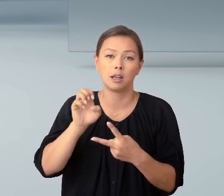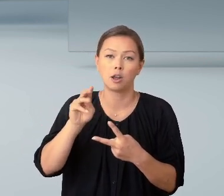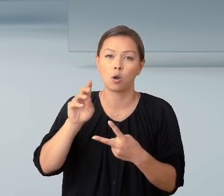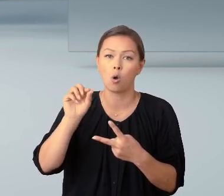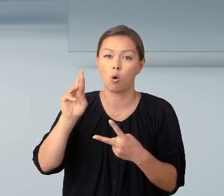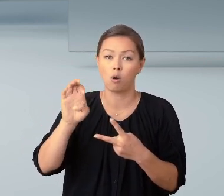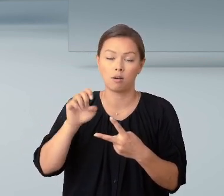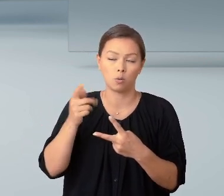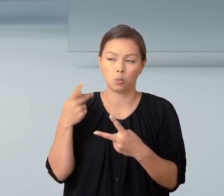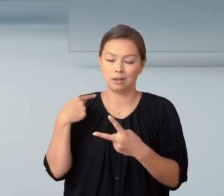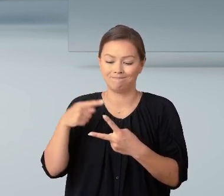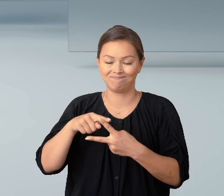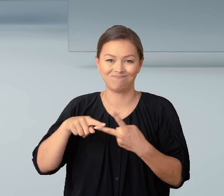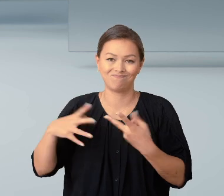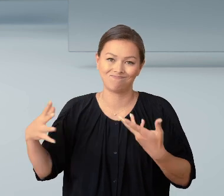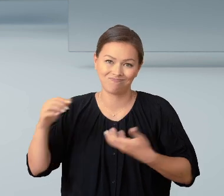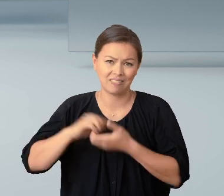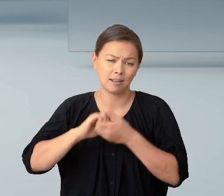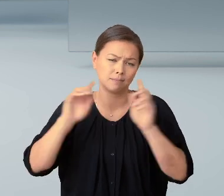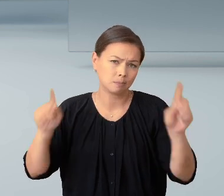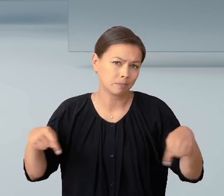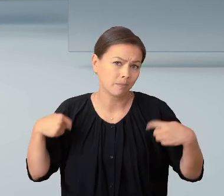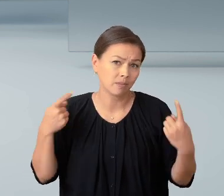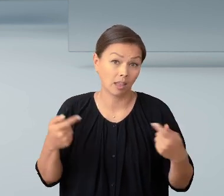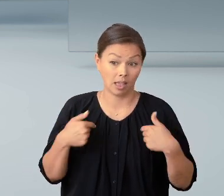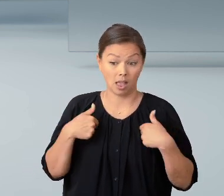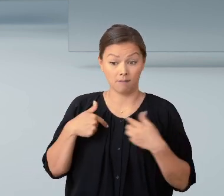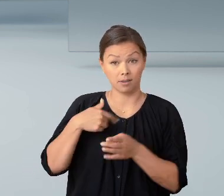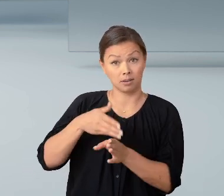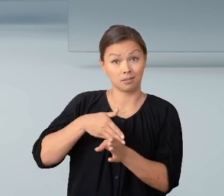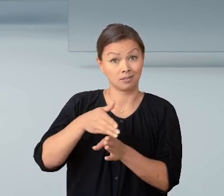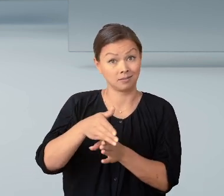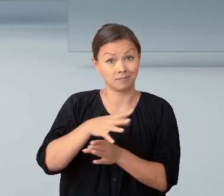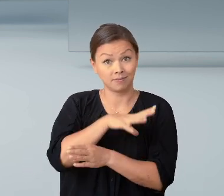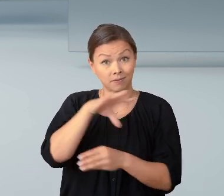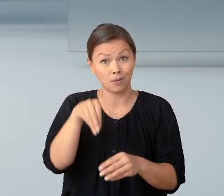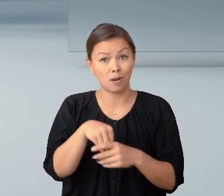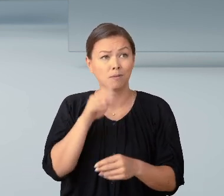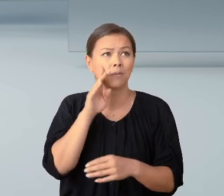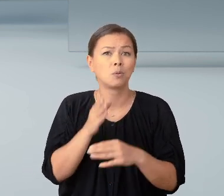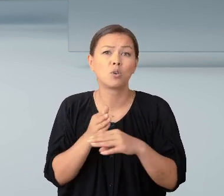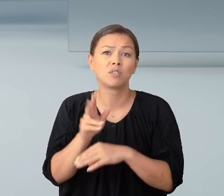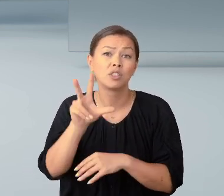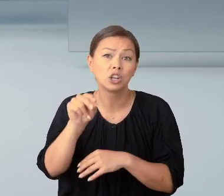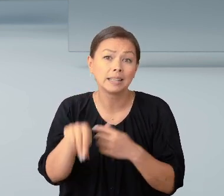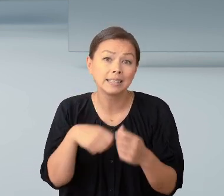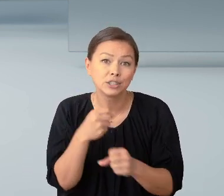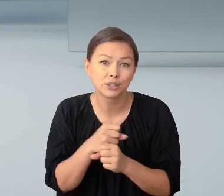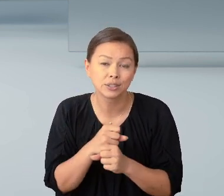the channel for over 30 years. It's great to work with someone with your on-premise solution. You're already using Dynamics